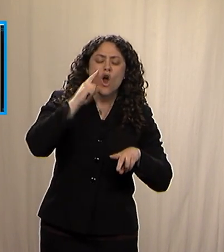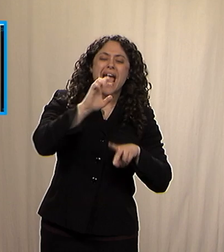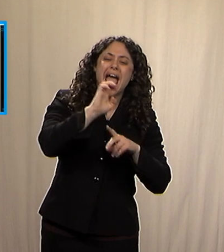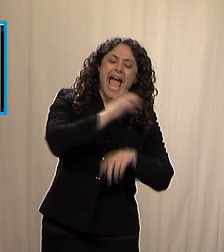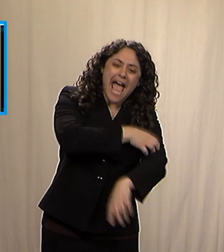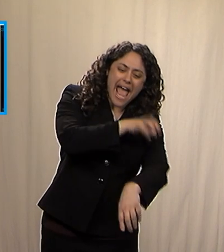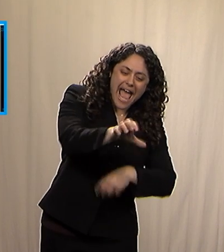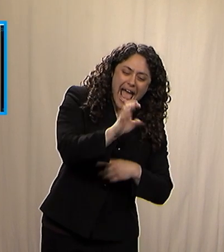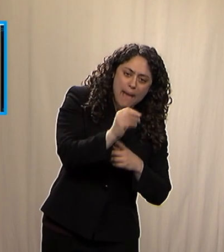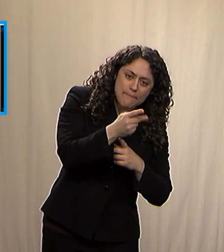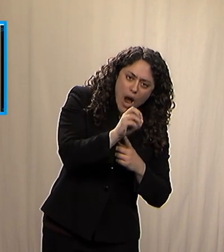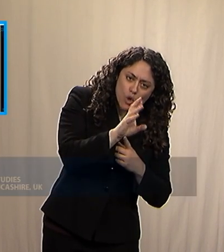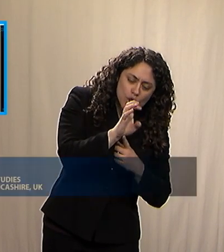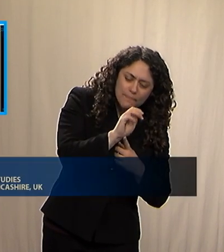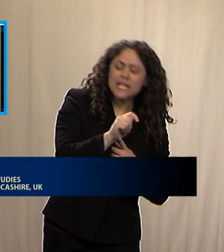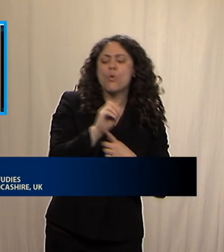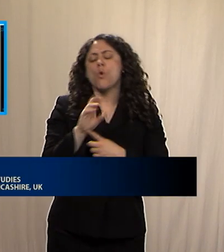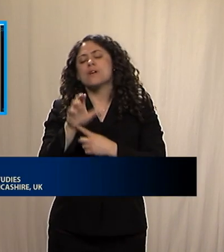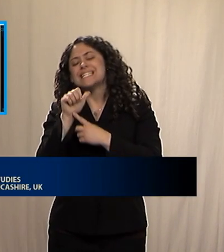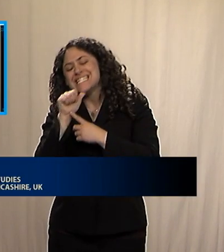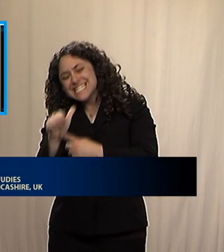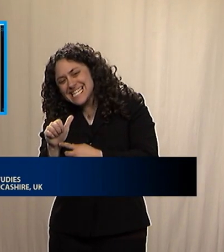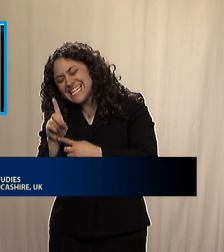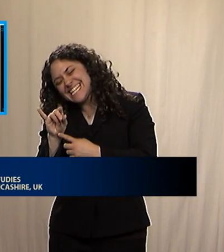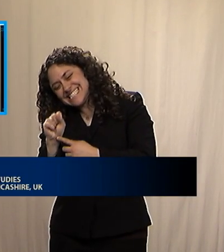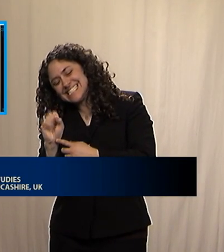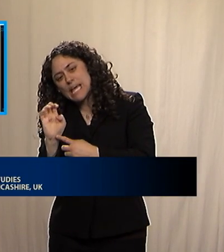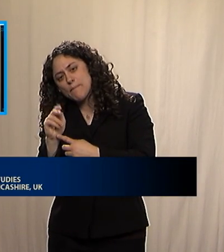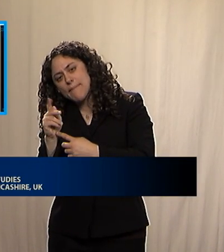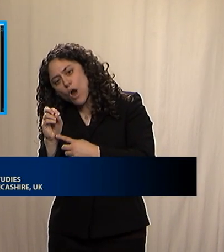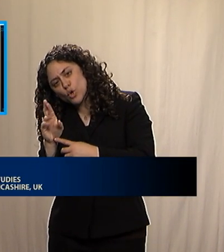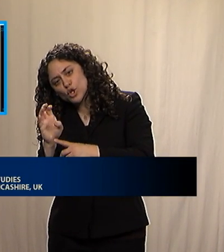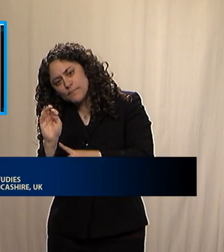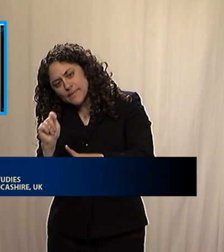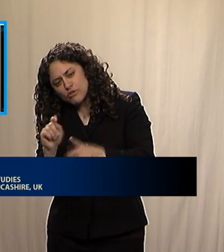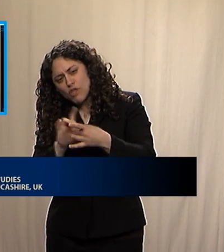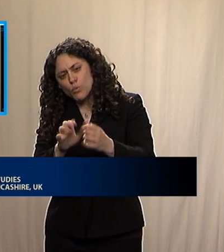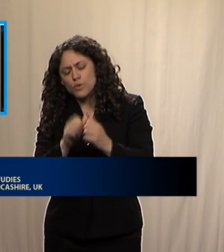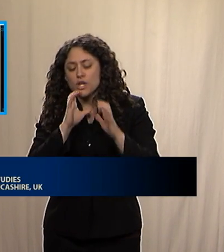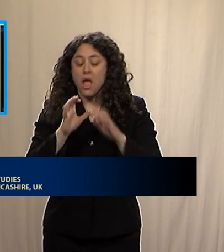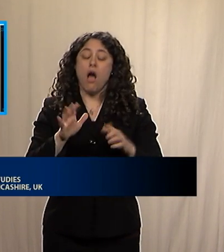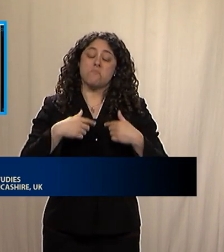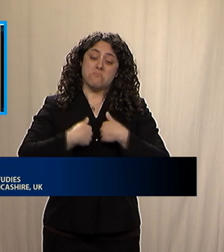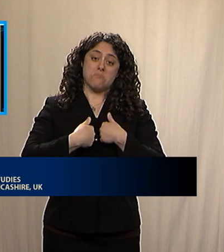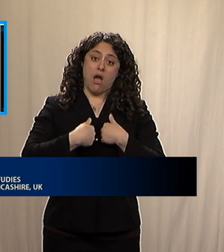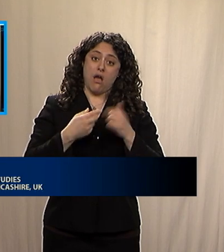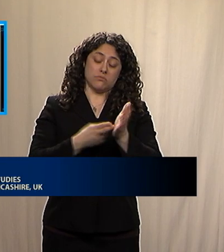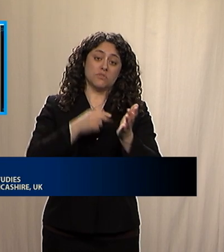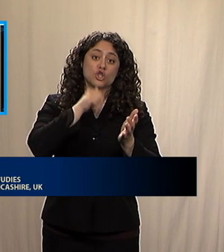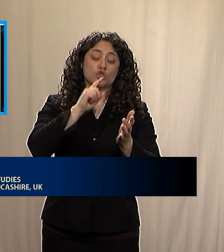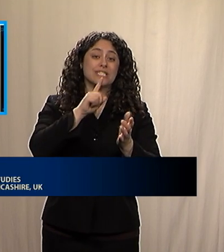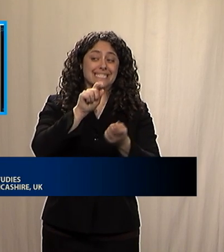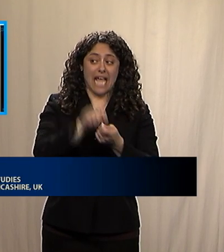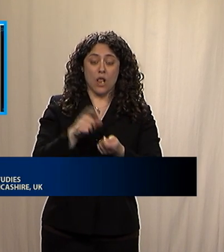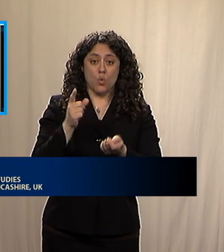Not sure exactly what's meant by that. But I think it's important that we are aware